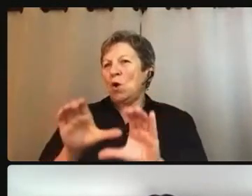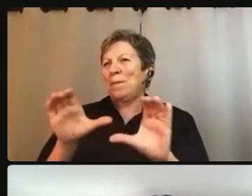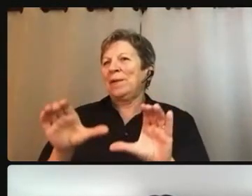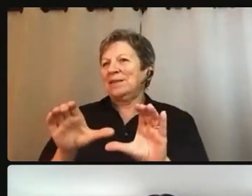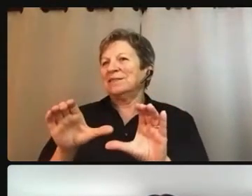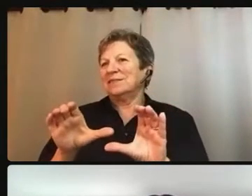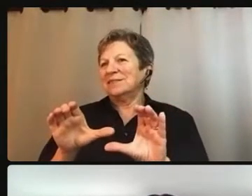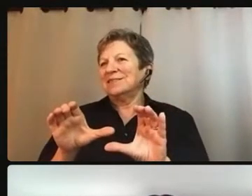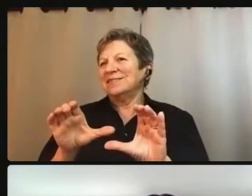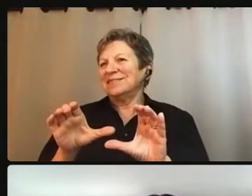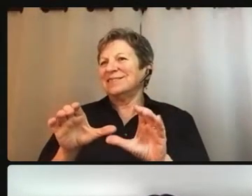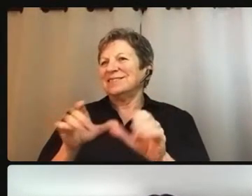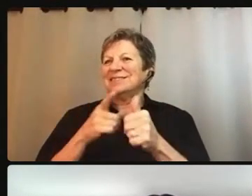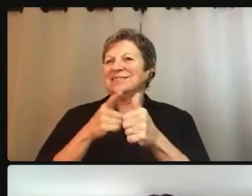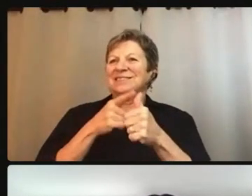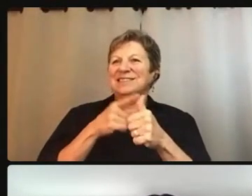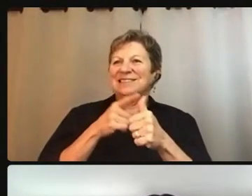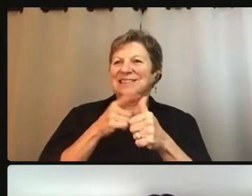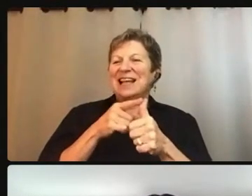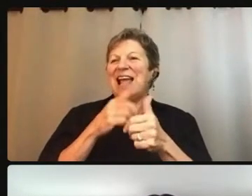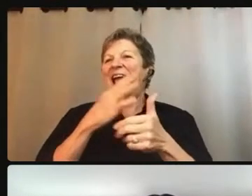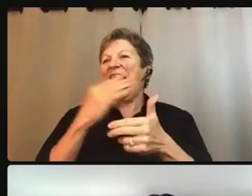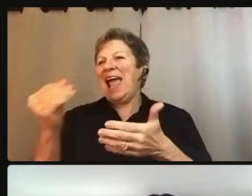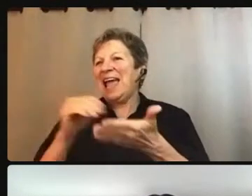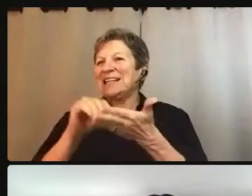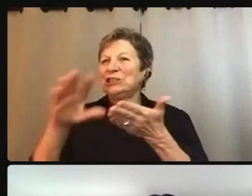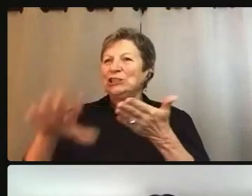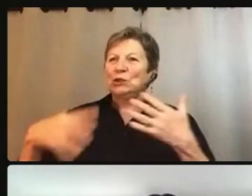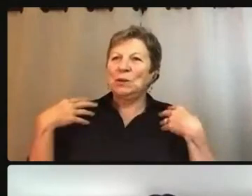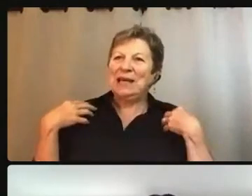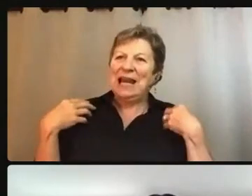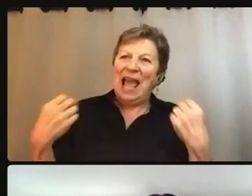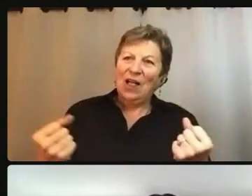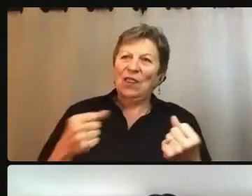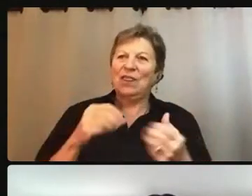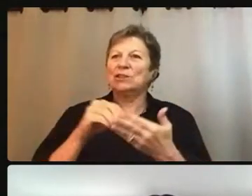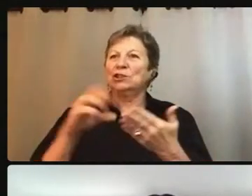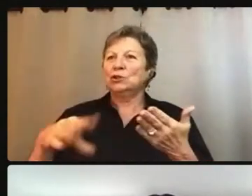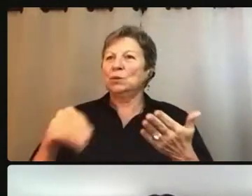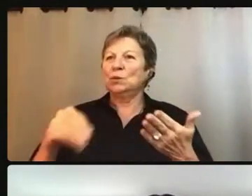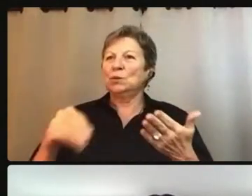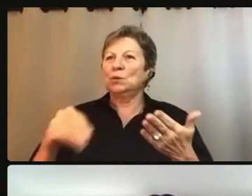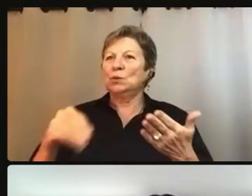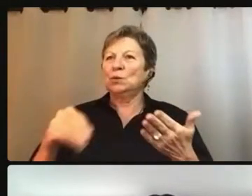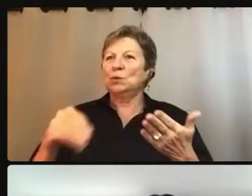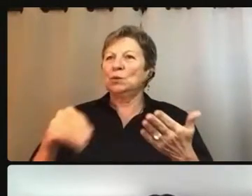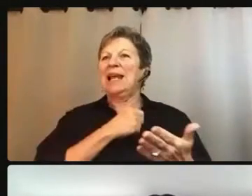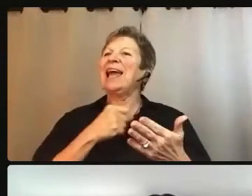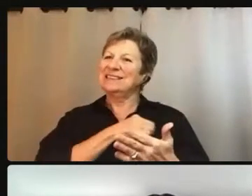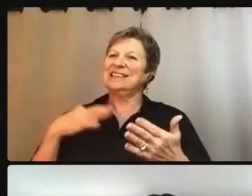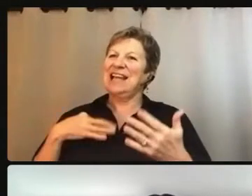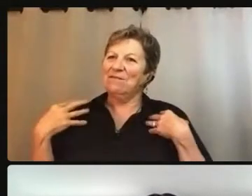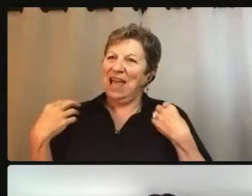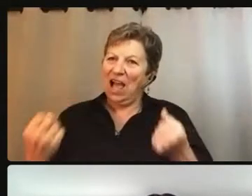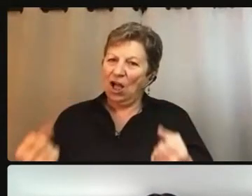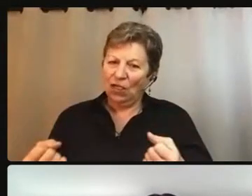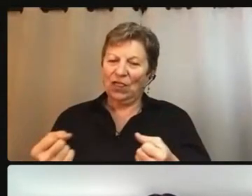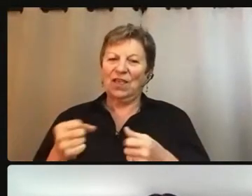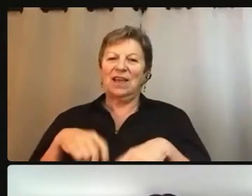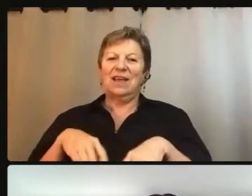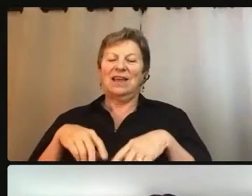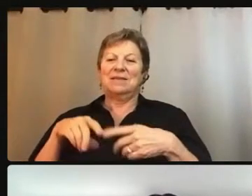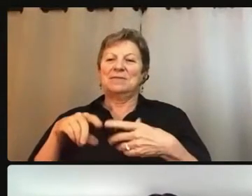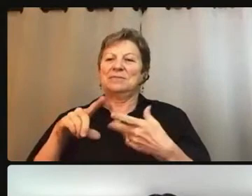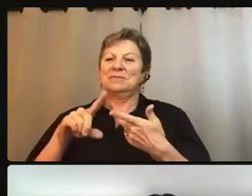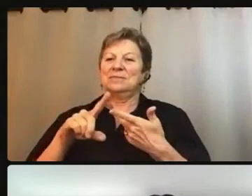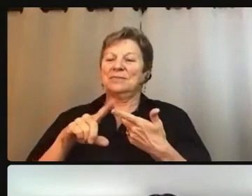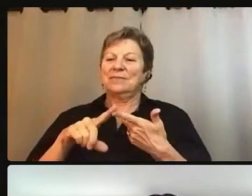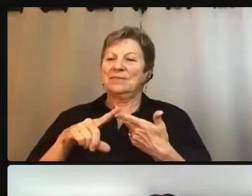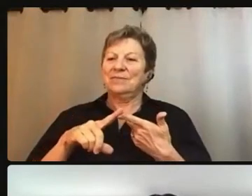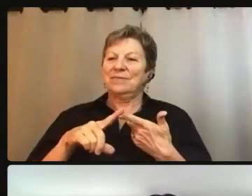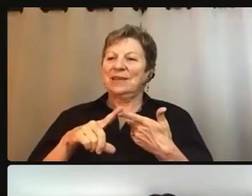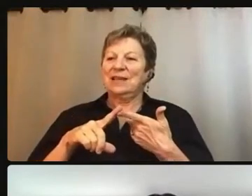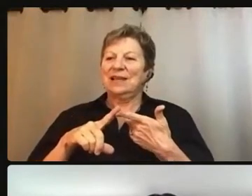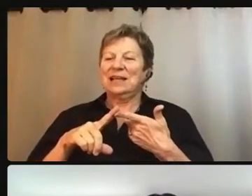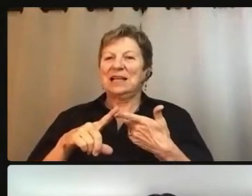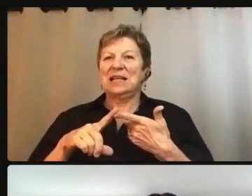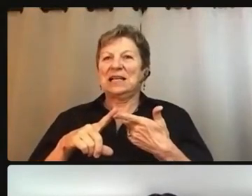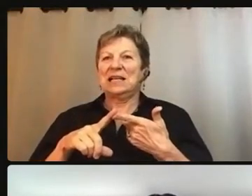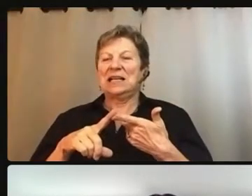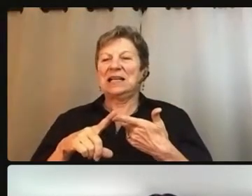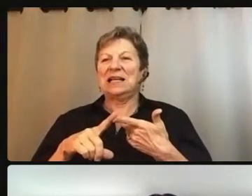PERFORMANCE FOR MEANS IMPROVED